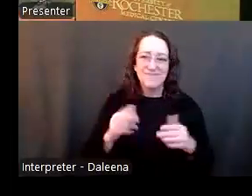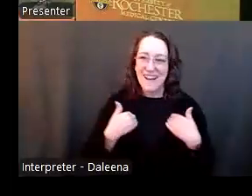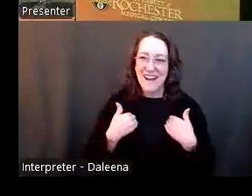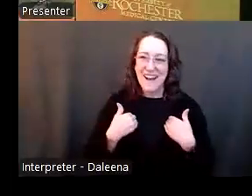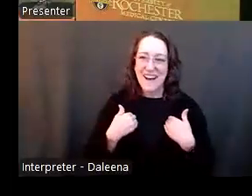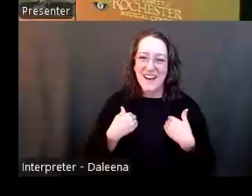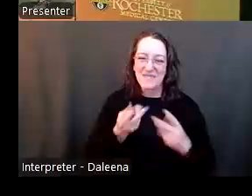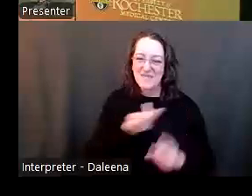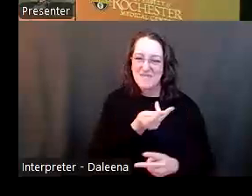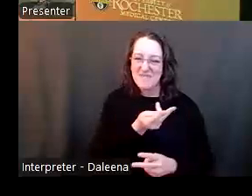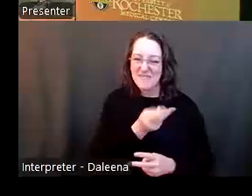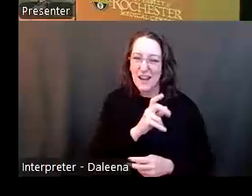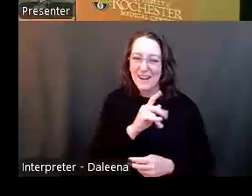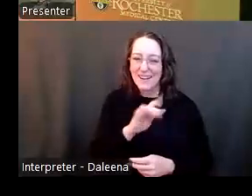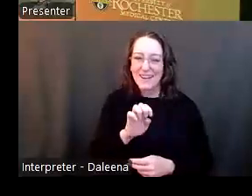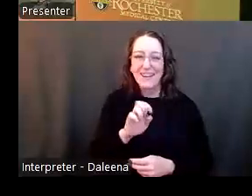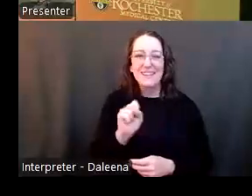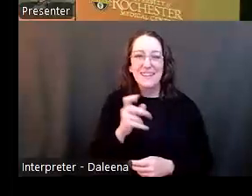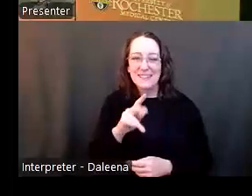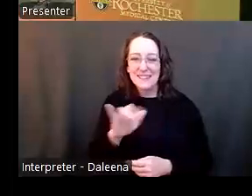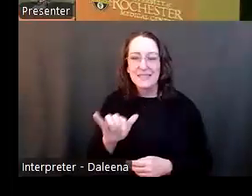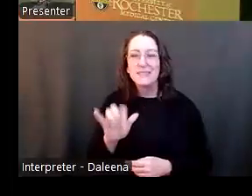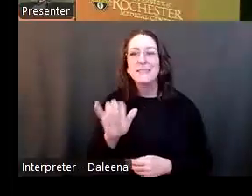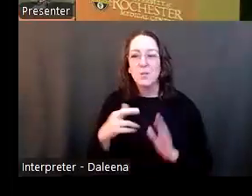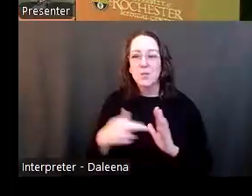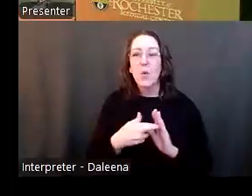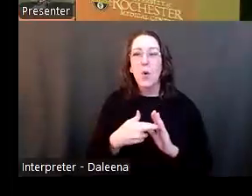c and Stacy in that role sometimes when they do get the chance to go down to the emergency room